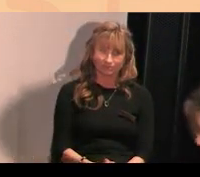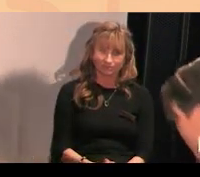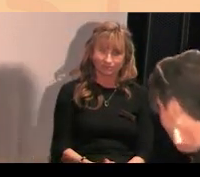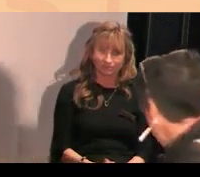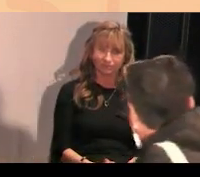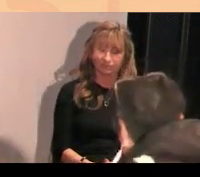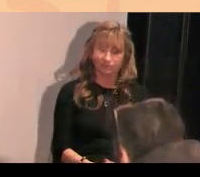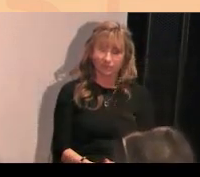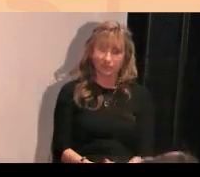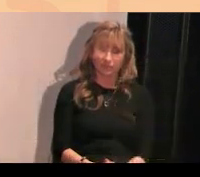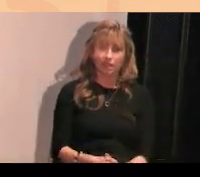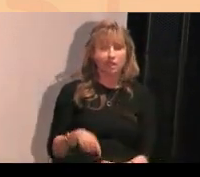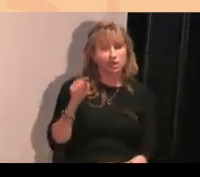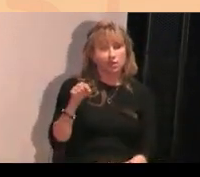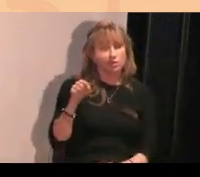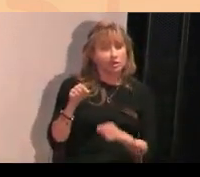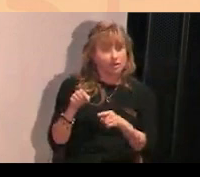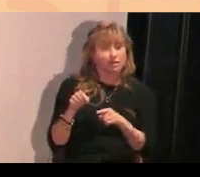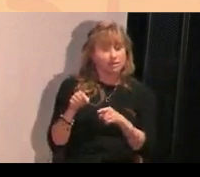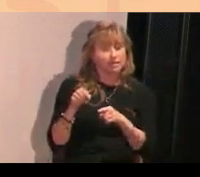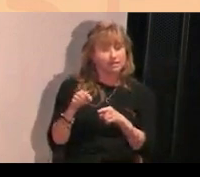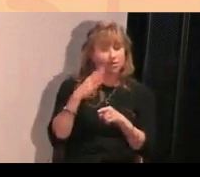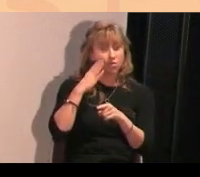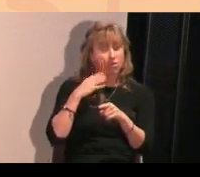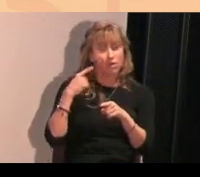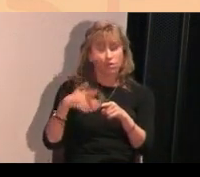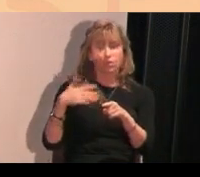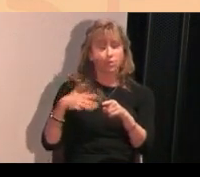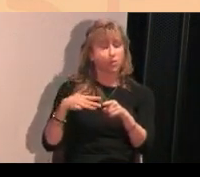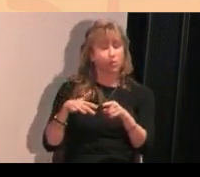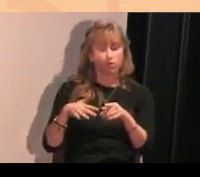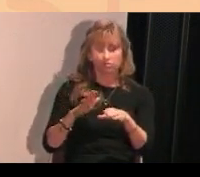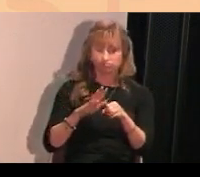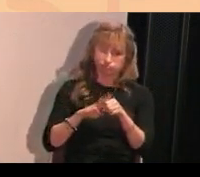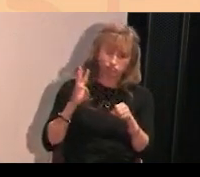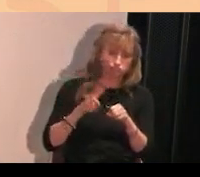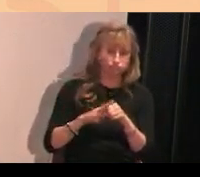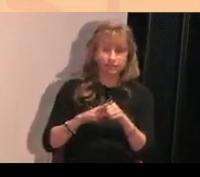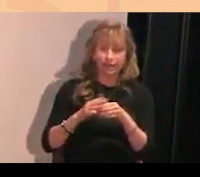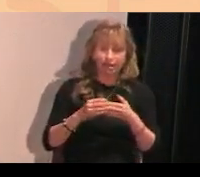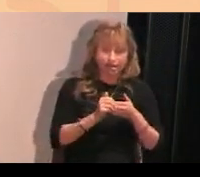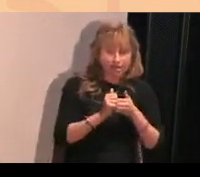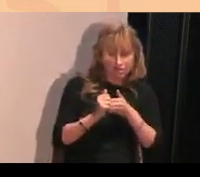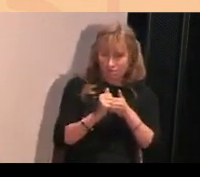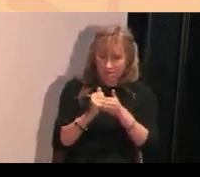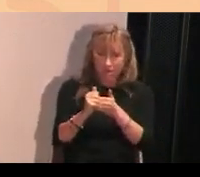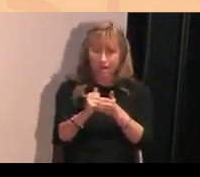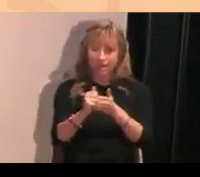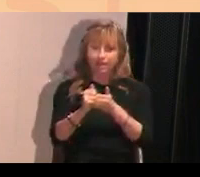can I say she was not only remarkable in guiding and providing leadership at Council